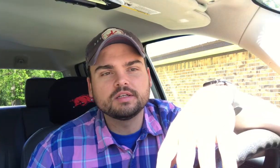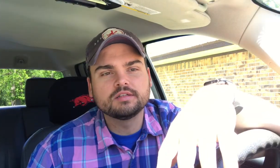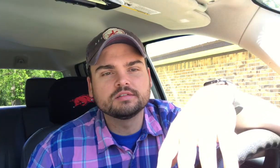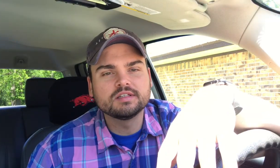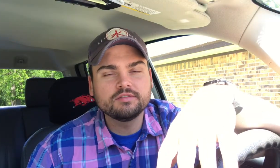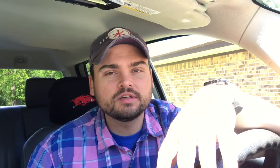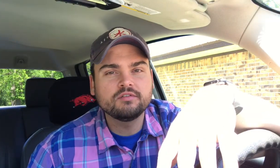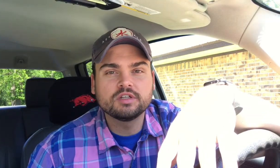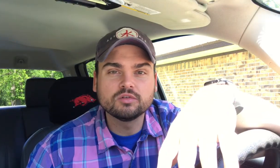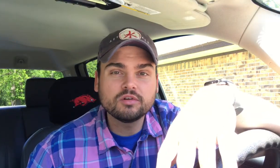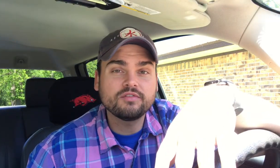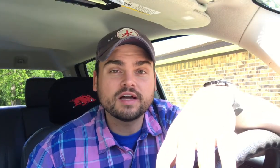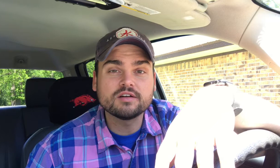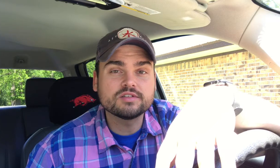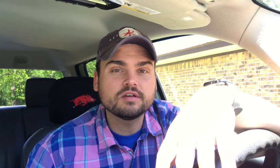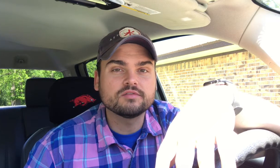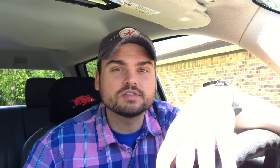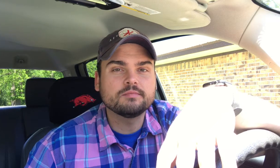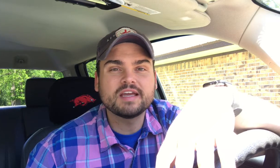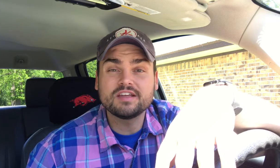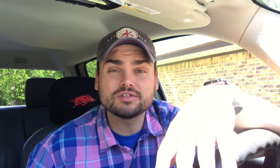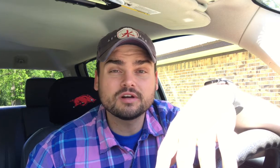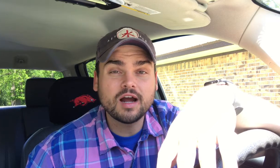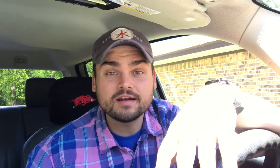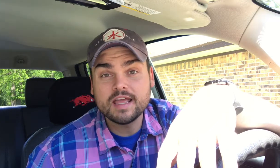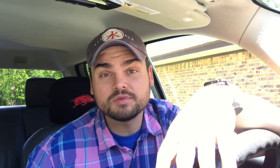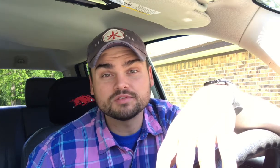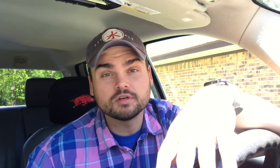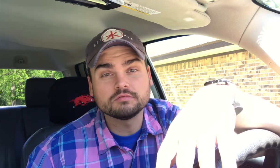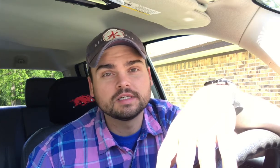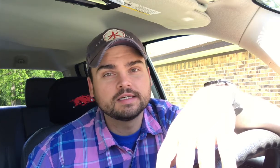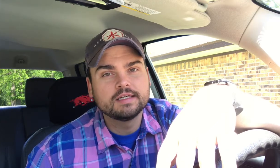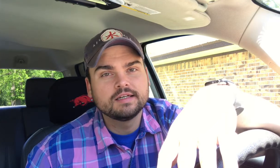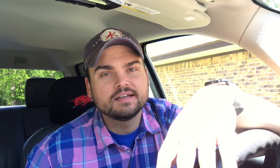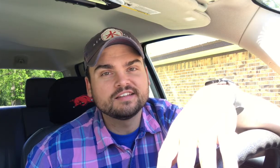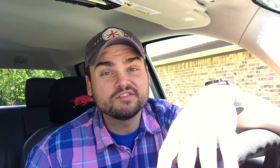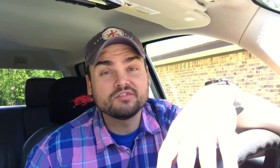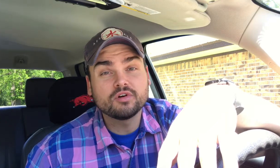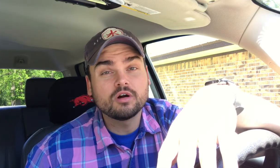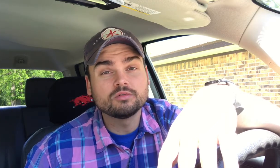living to glorify ourselves, making sure our name is known, and living for our own